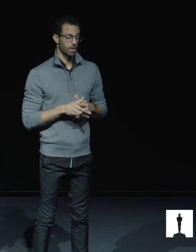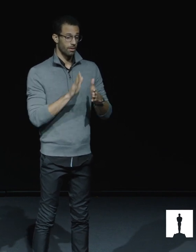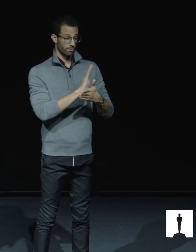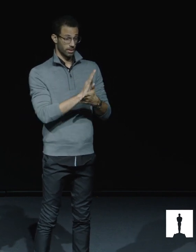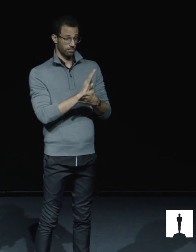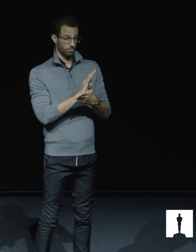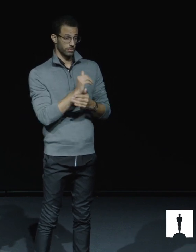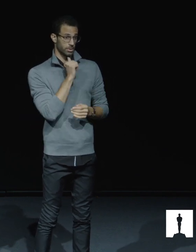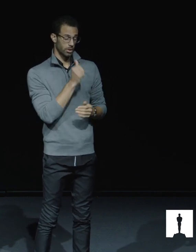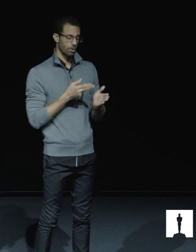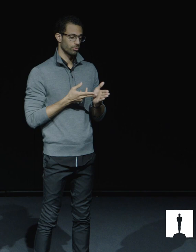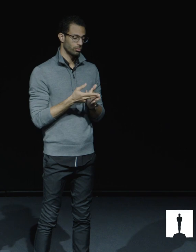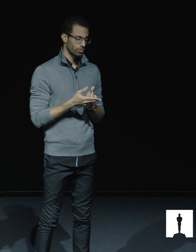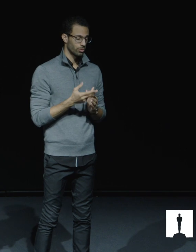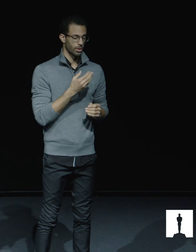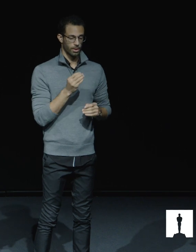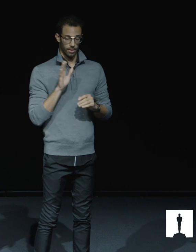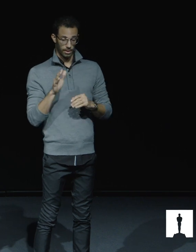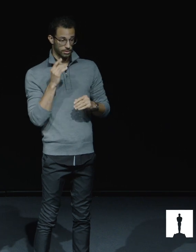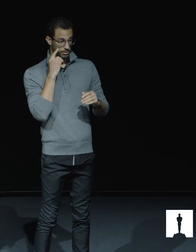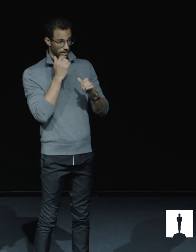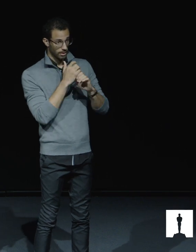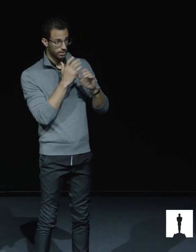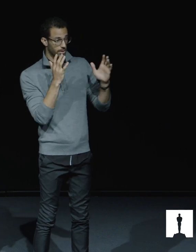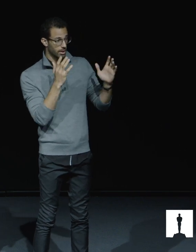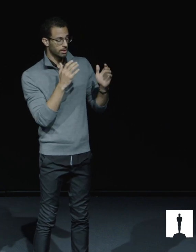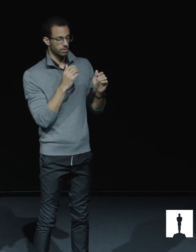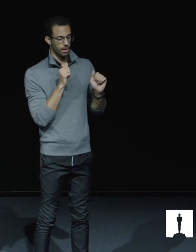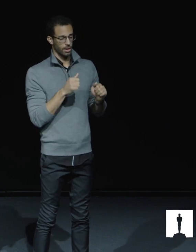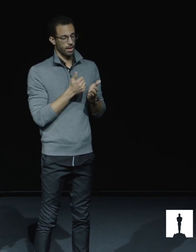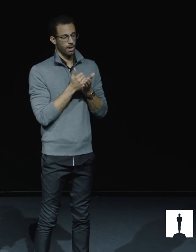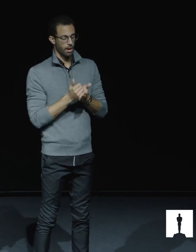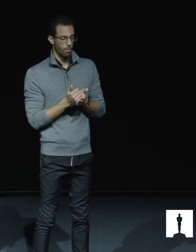to inform the ever new emergent ways that we understand this culture and this history